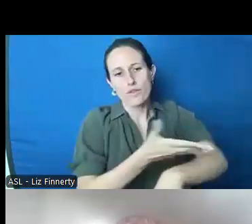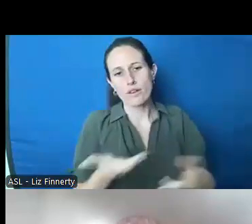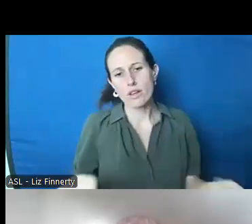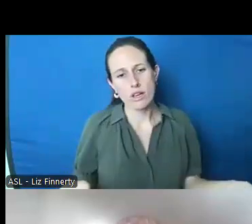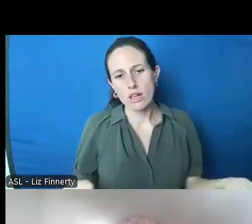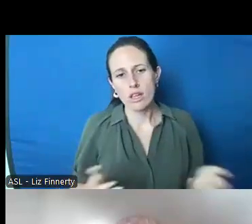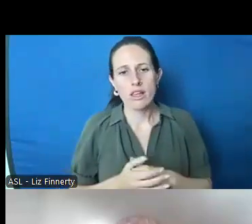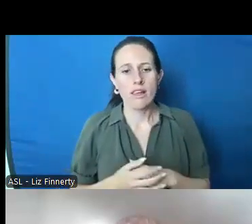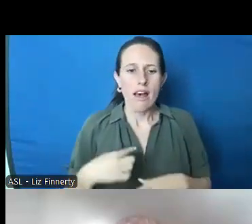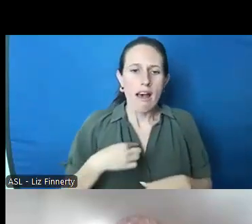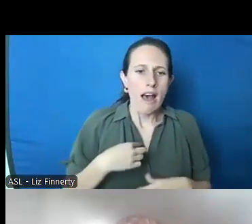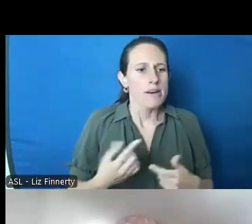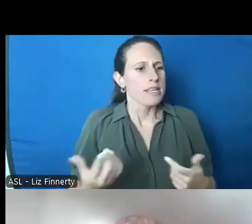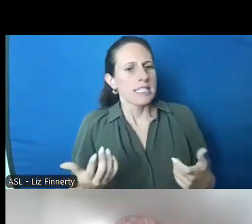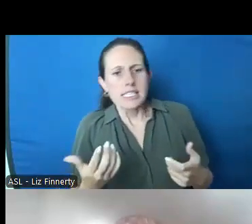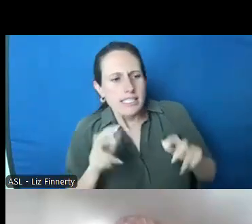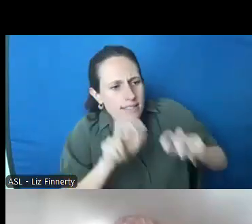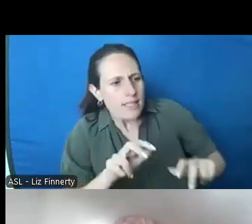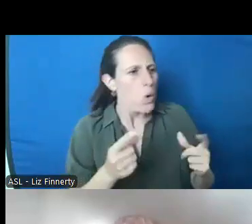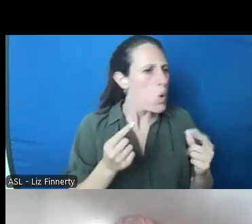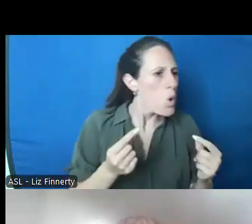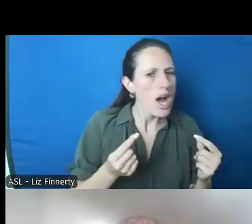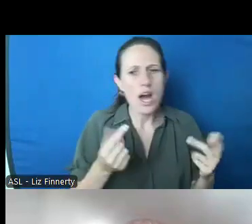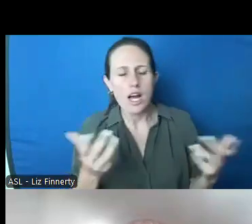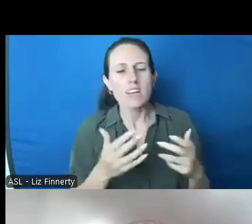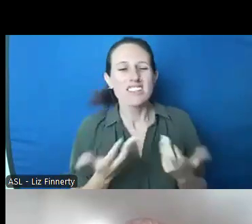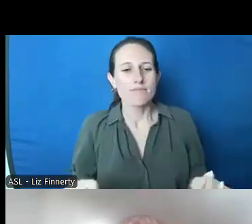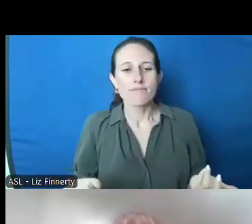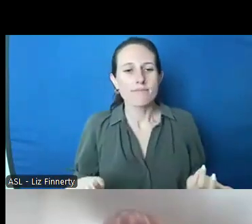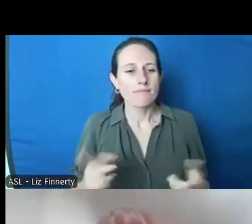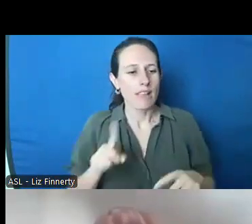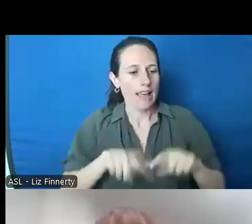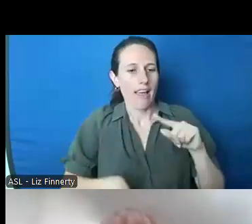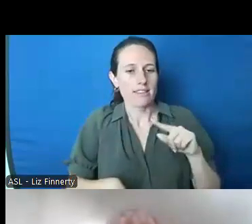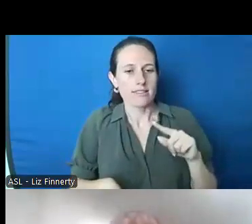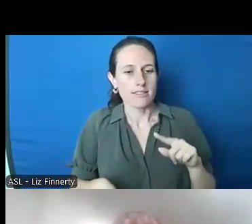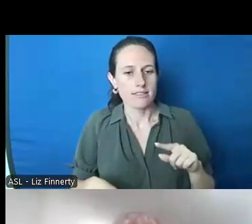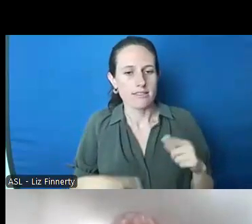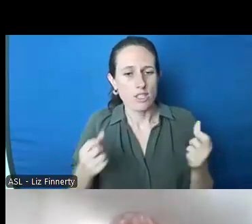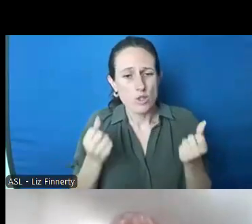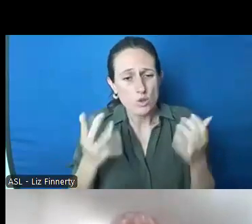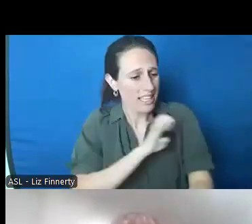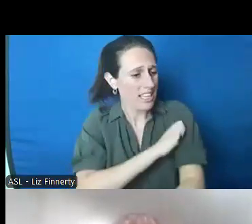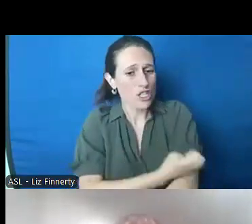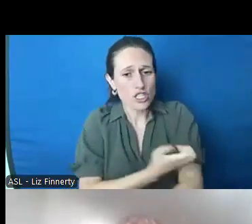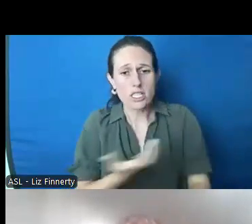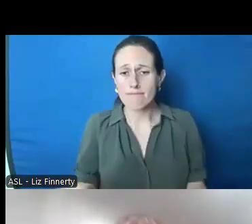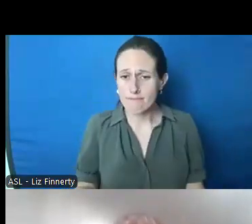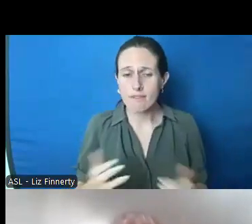mental capacity or energy, so I've become more discerning of what types of things are going to you know, take my time in